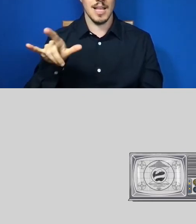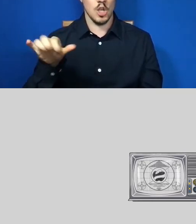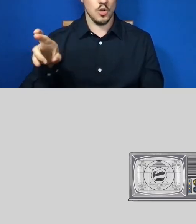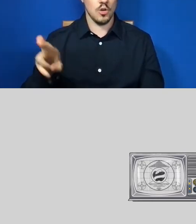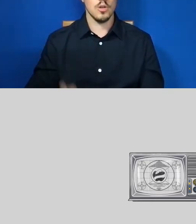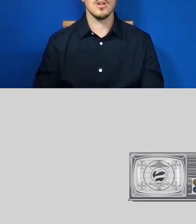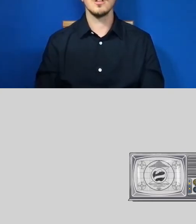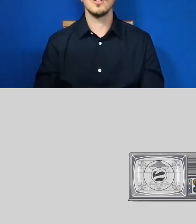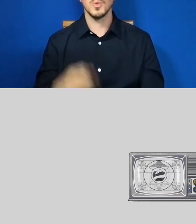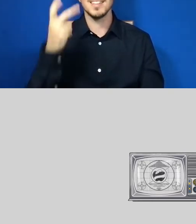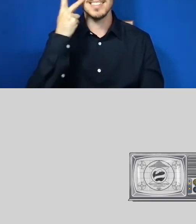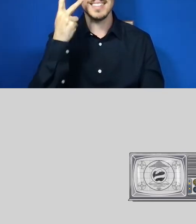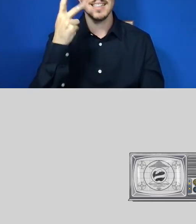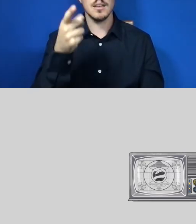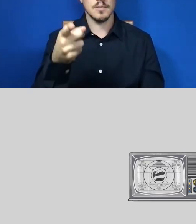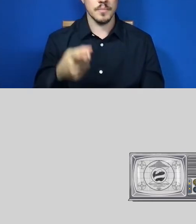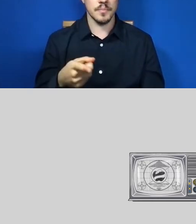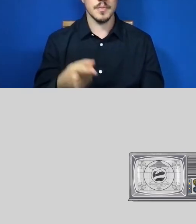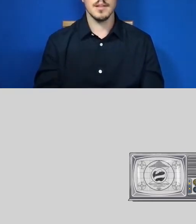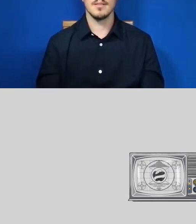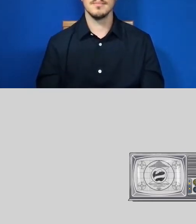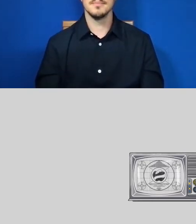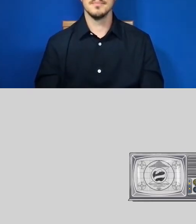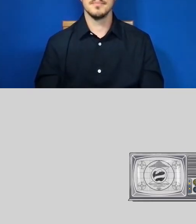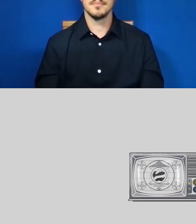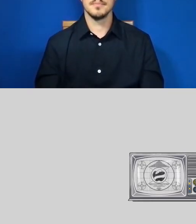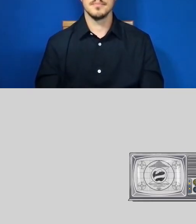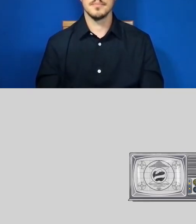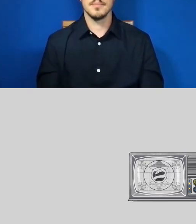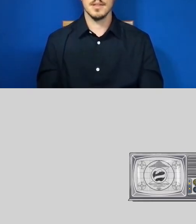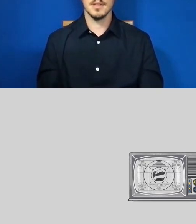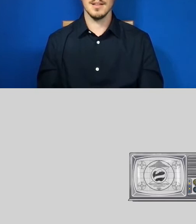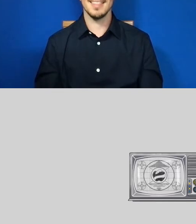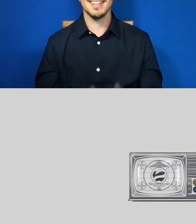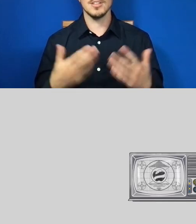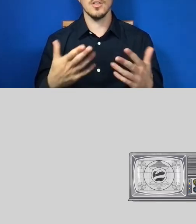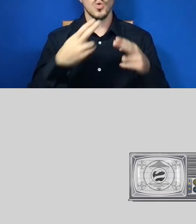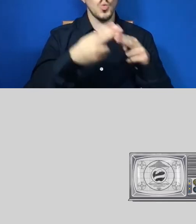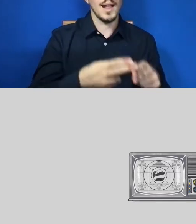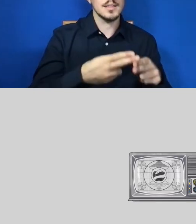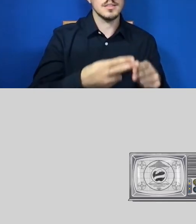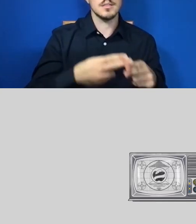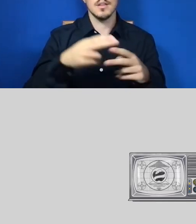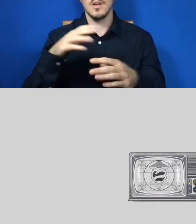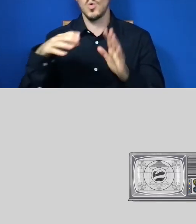Now you can see there are W's and B's in the hidden layer and the output layer, these are the weights and biases,